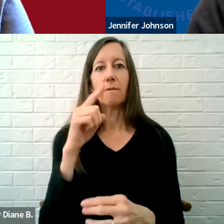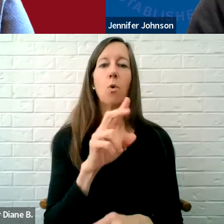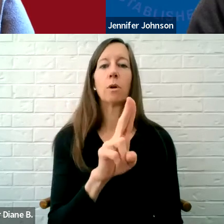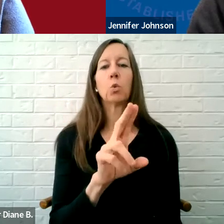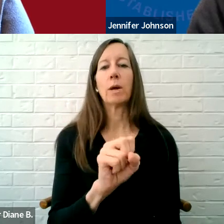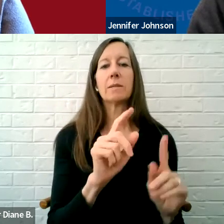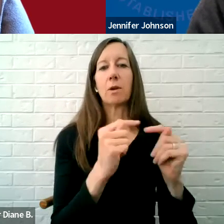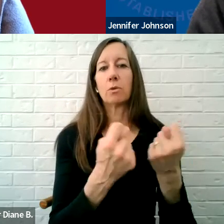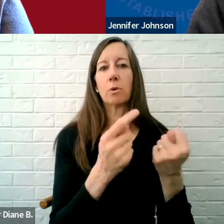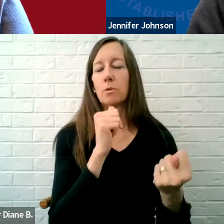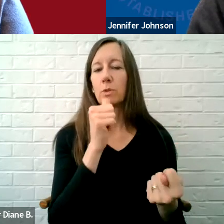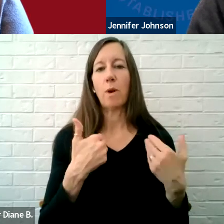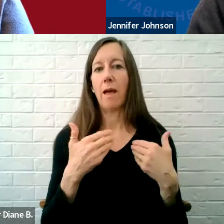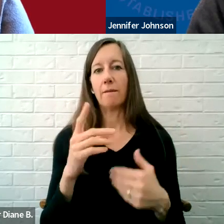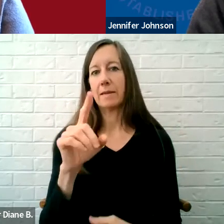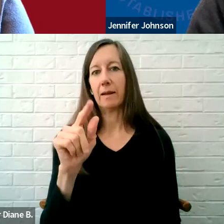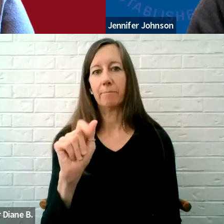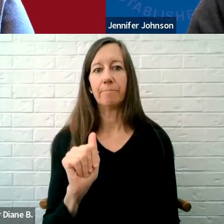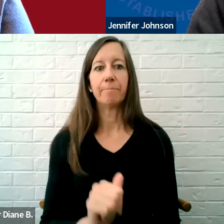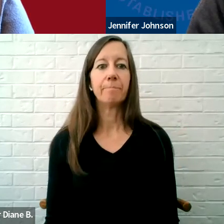I think the next question. I'm not I don't think it's a question.